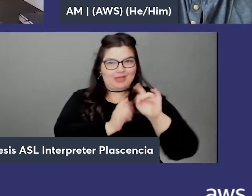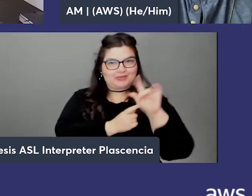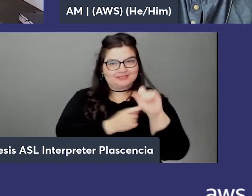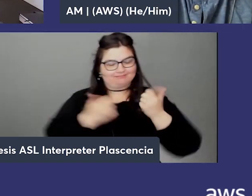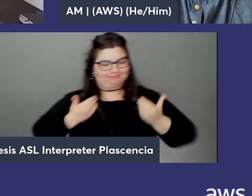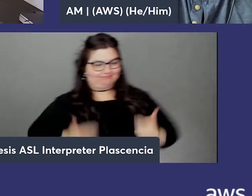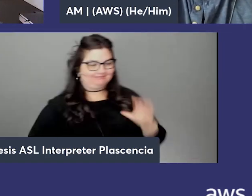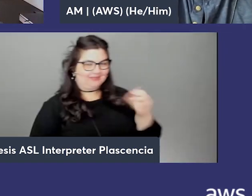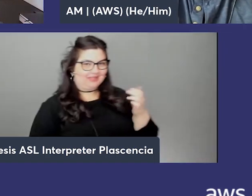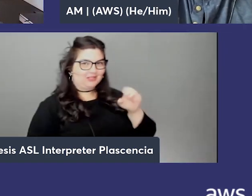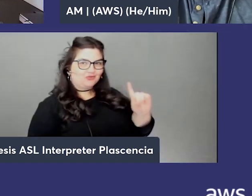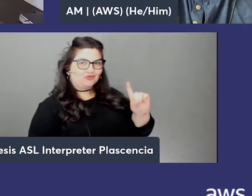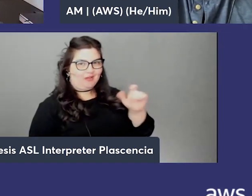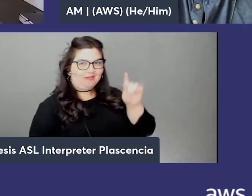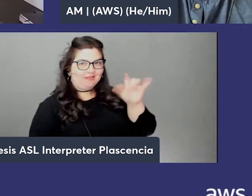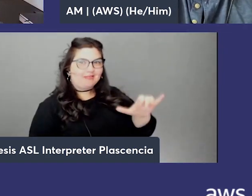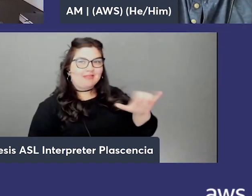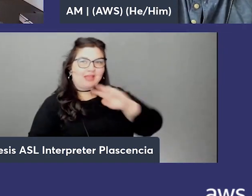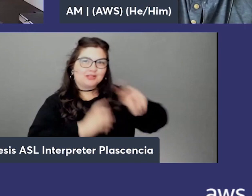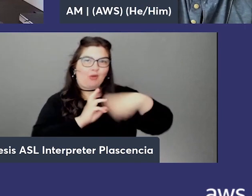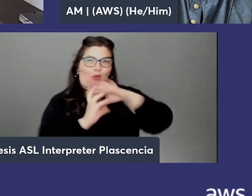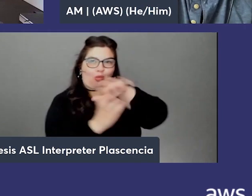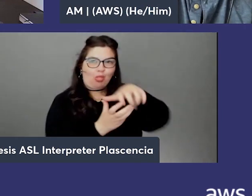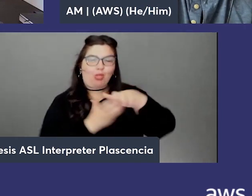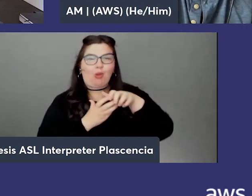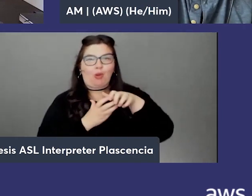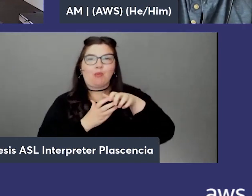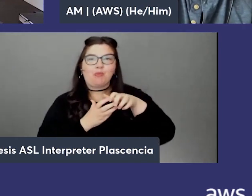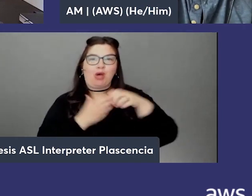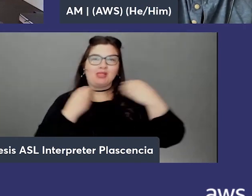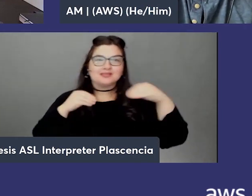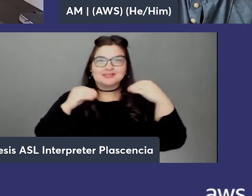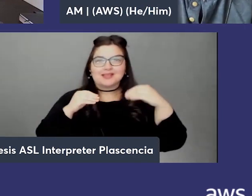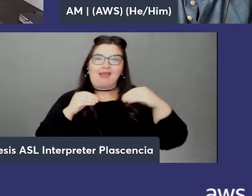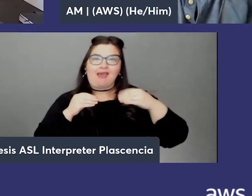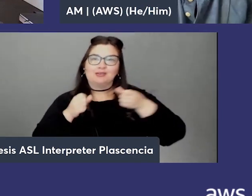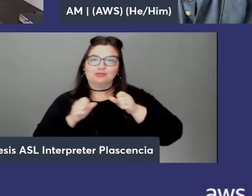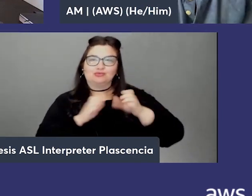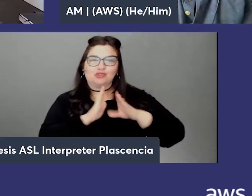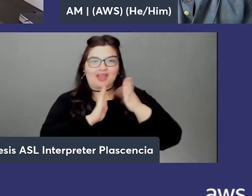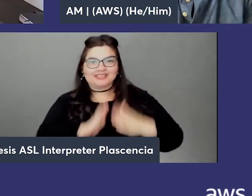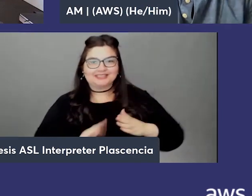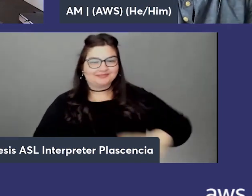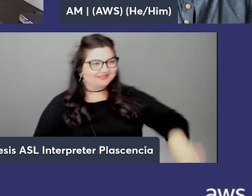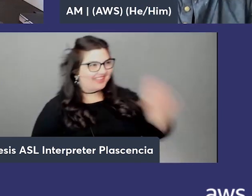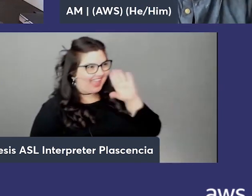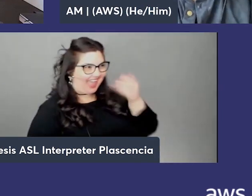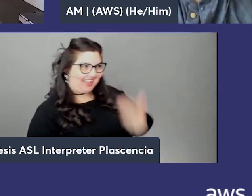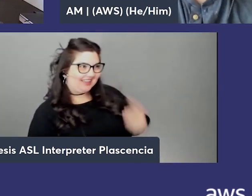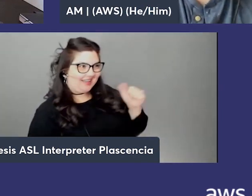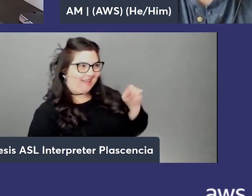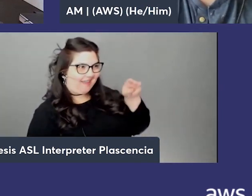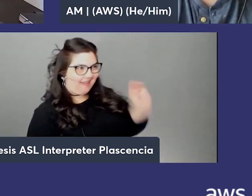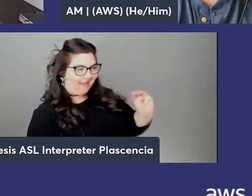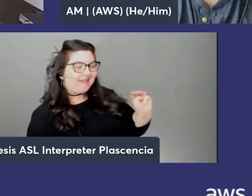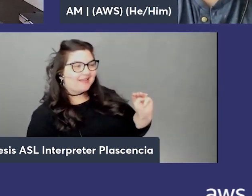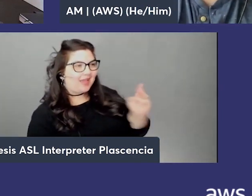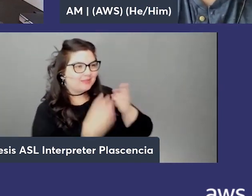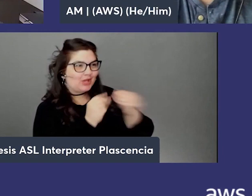I'm the global sales strategist, and I'm joined with my co-host, AM. Hey, I'm AM Grobelny, I'm a solution architect here at AWS,